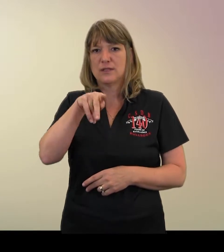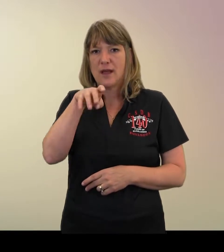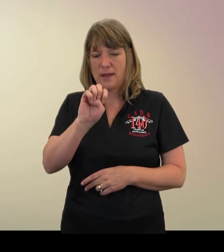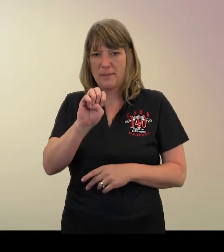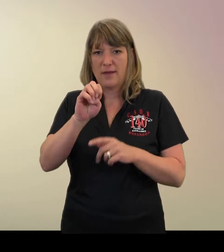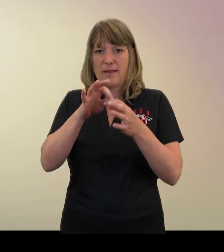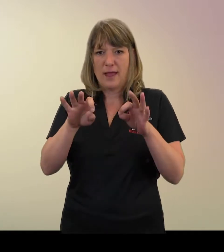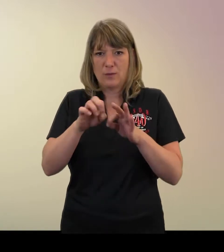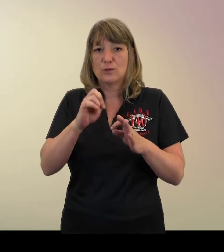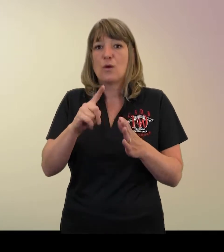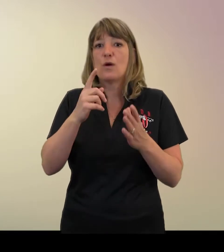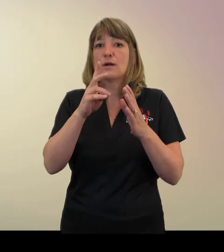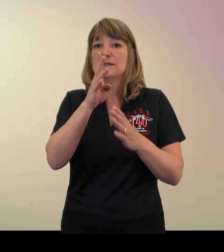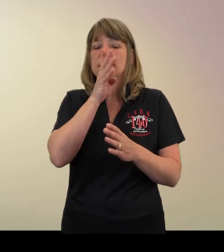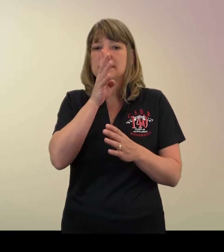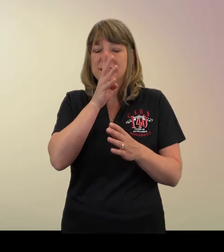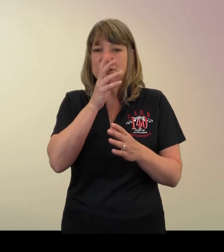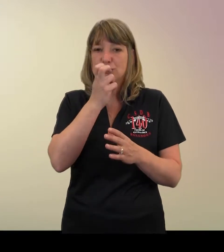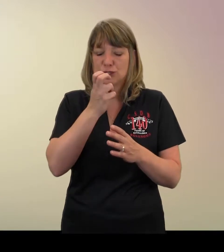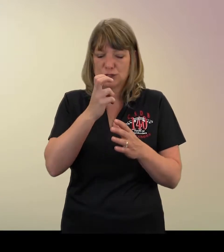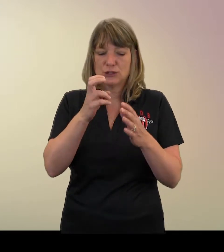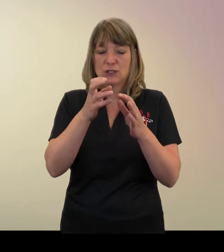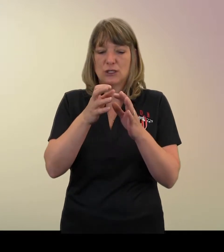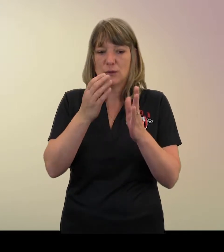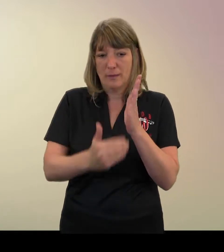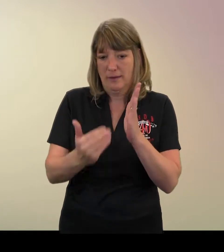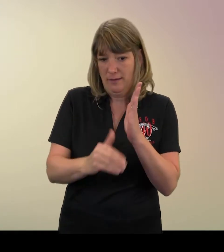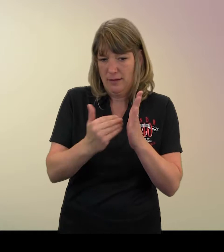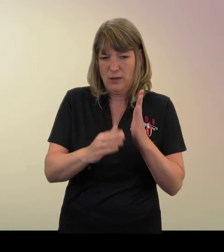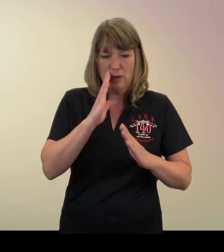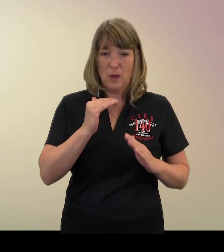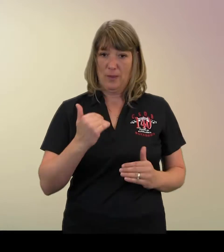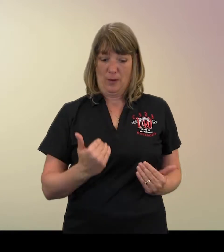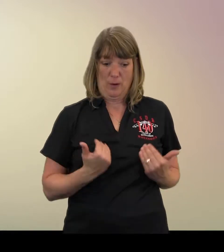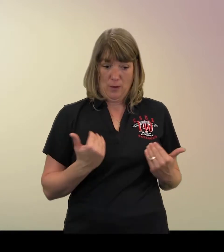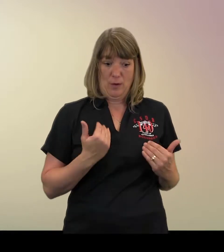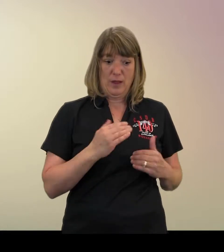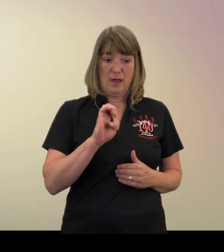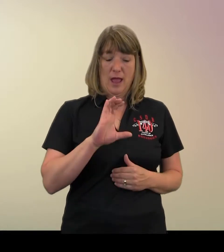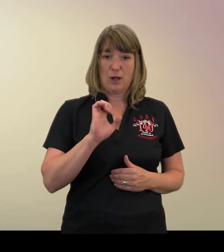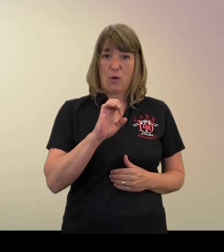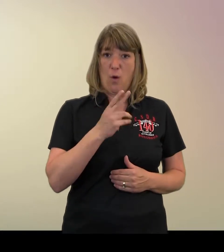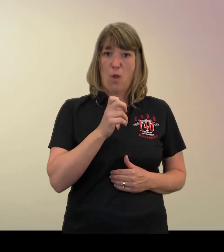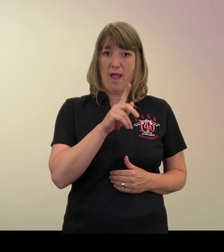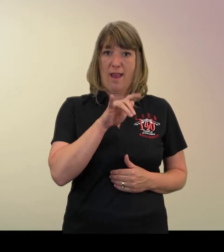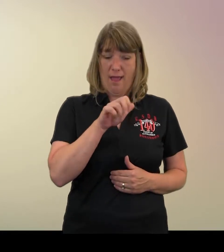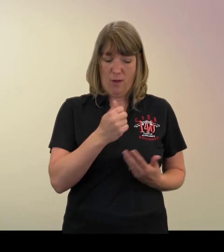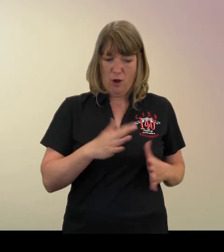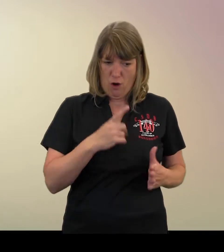or repetitive speech. That can range from those earlier symptoms, that we talked about, the echolalia or